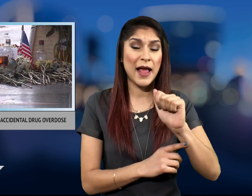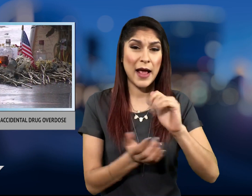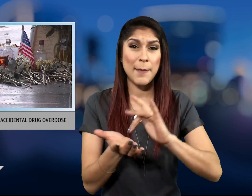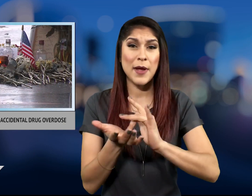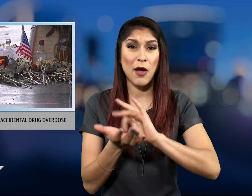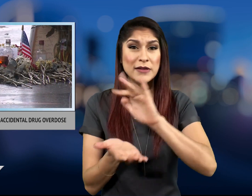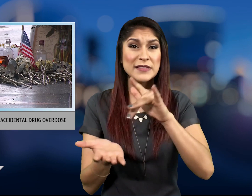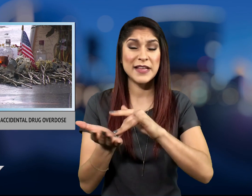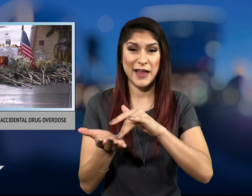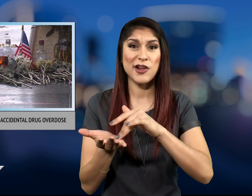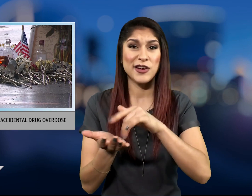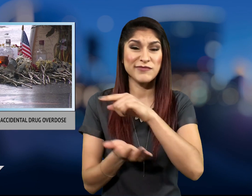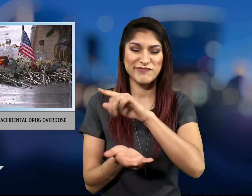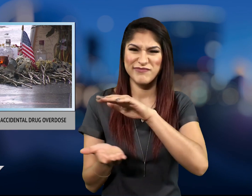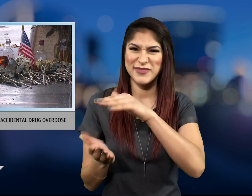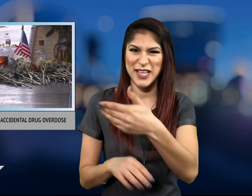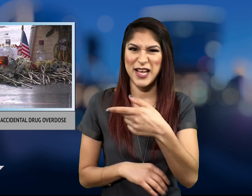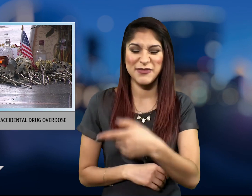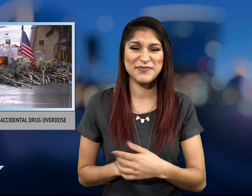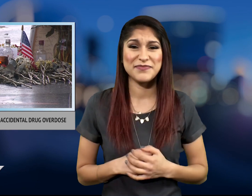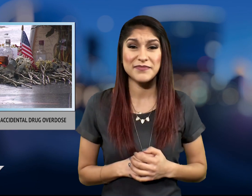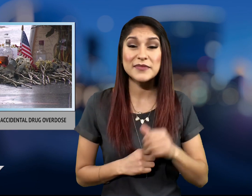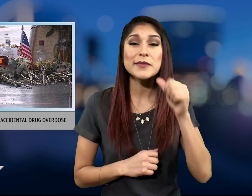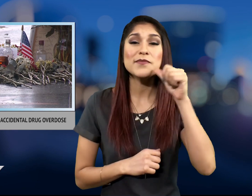Medical Center.